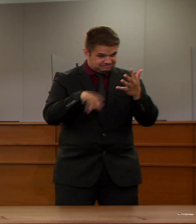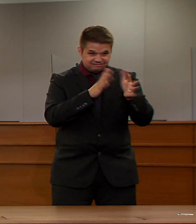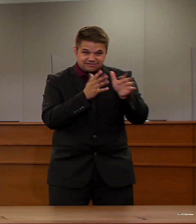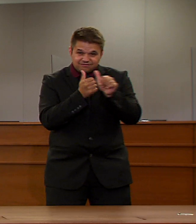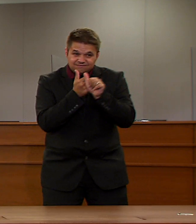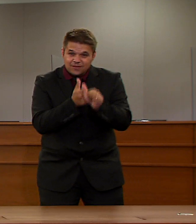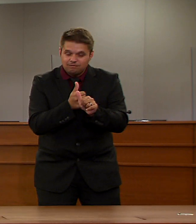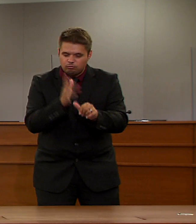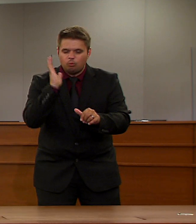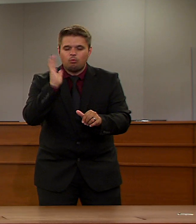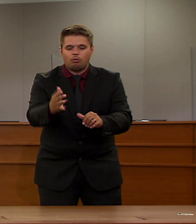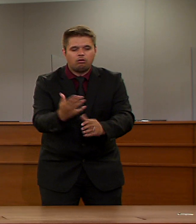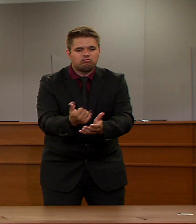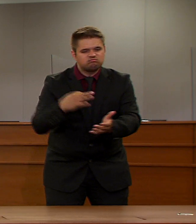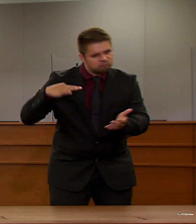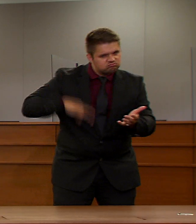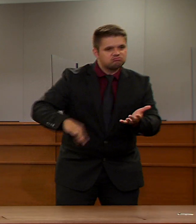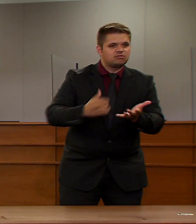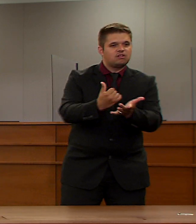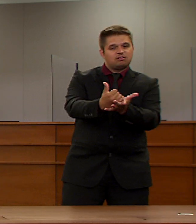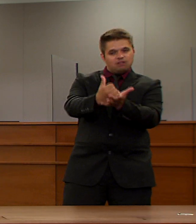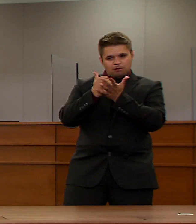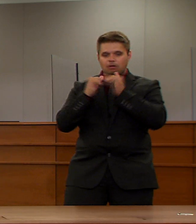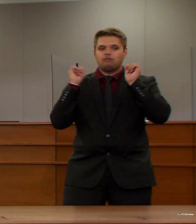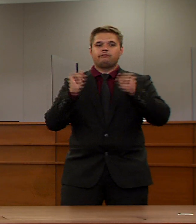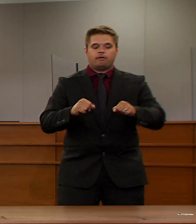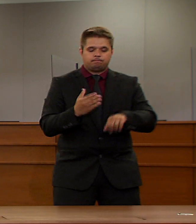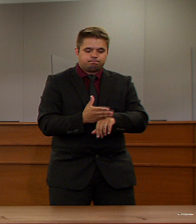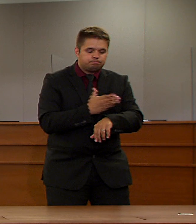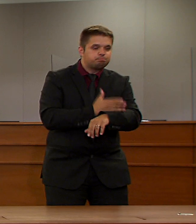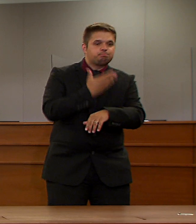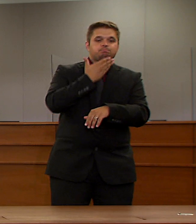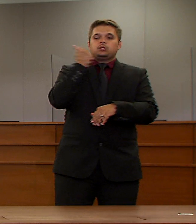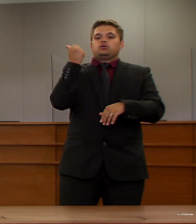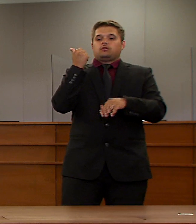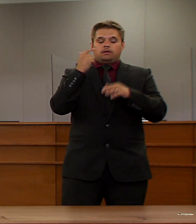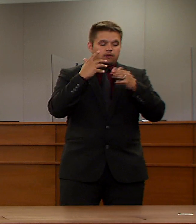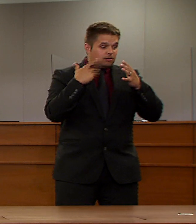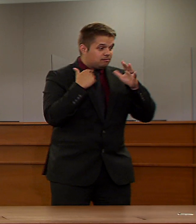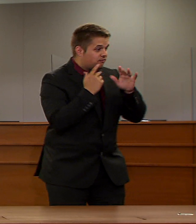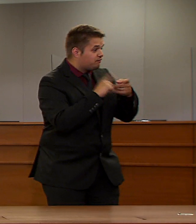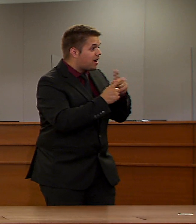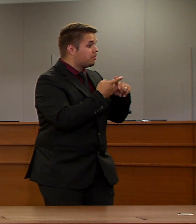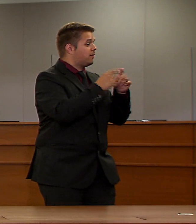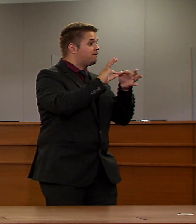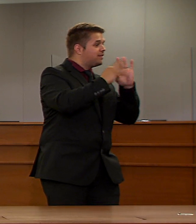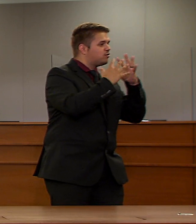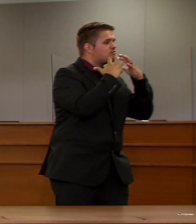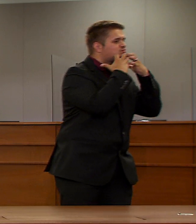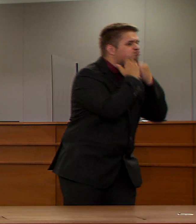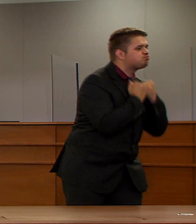our friends, families and neighbors from exposure to the virus. We all need to do our part and I